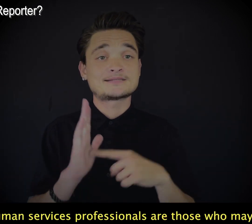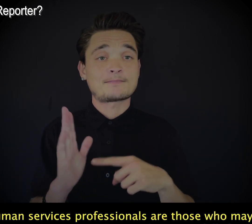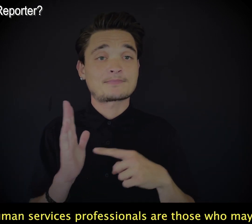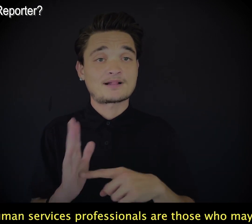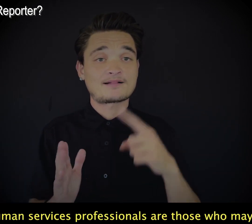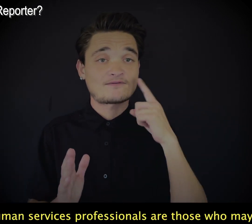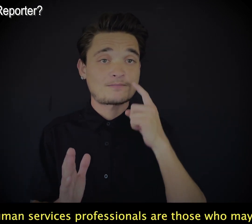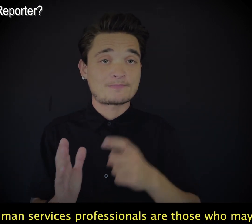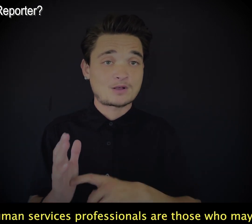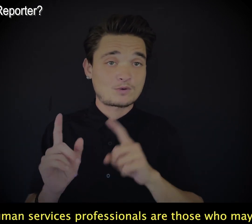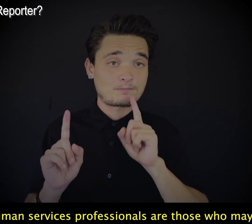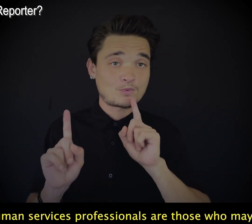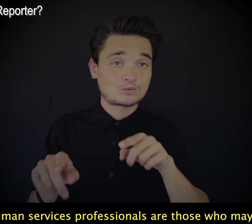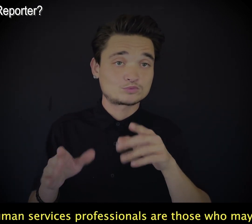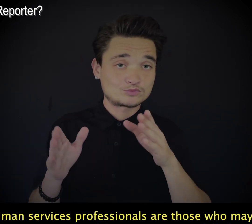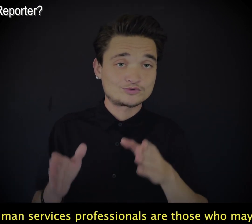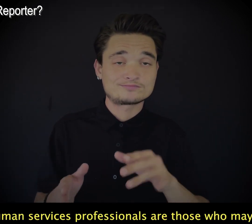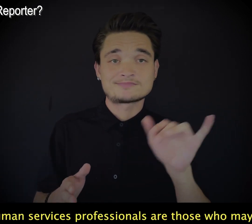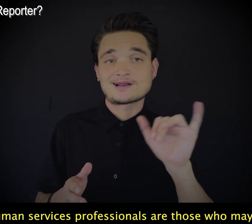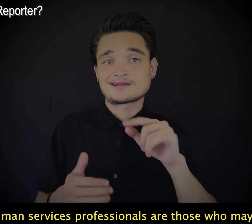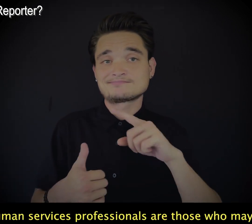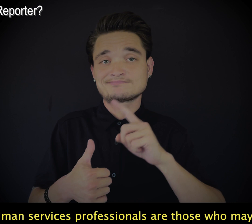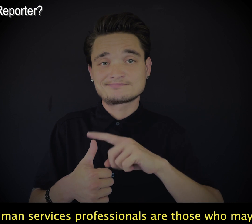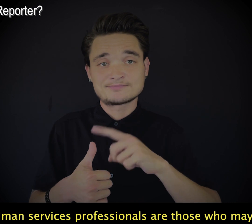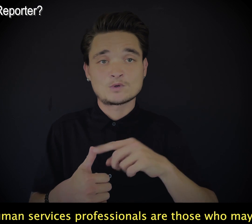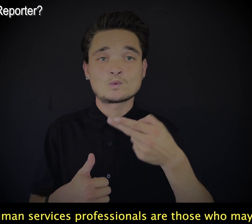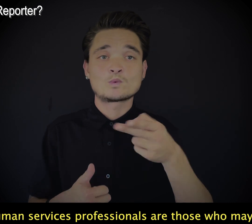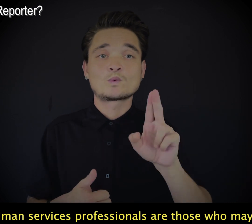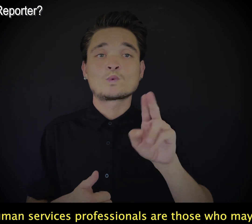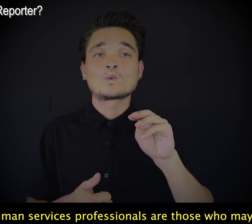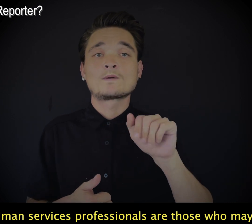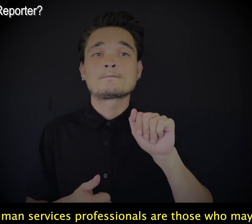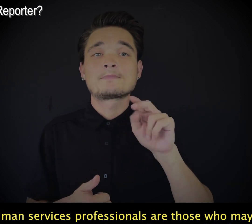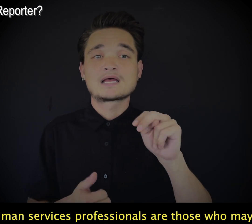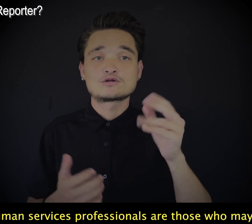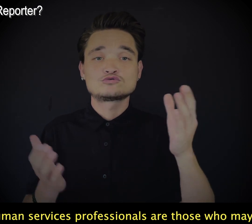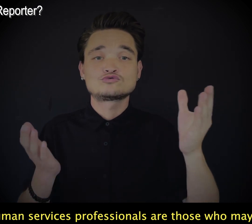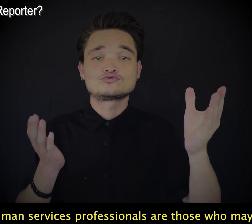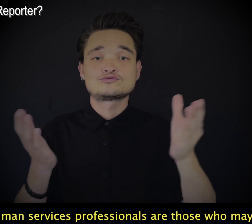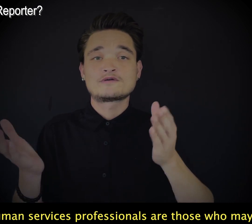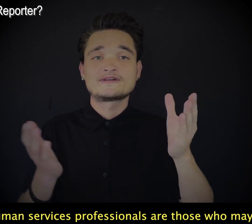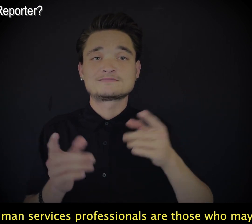Human services professionals are those who may not see a person receiving services on a daily basis,